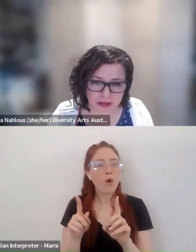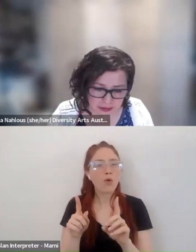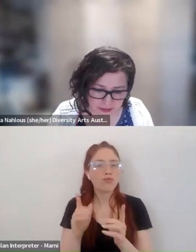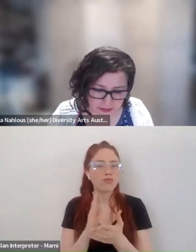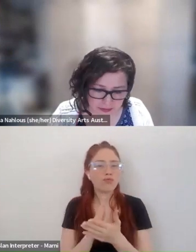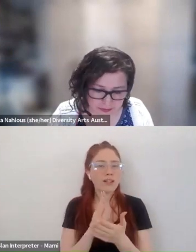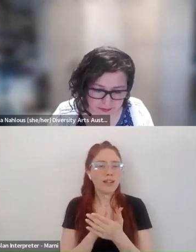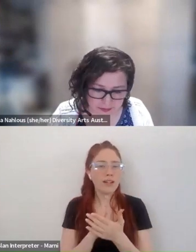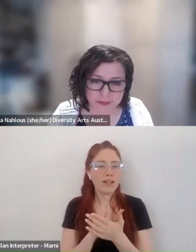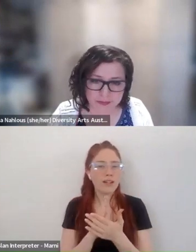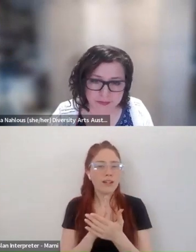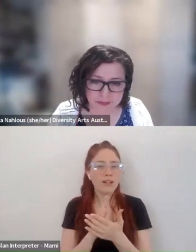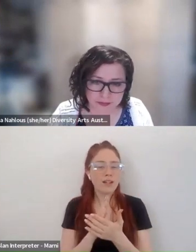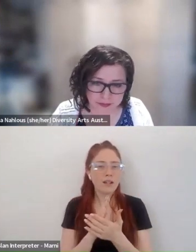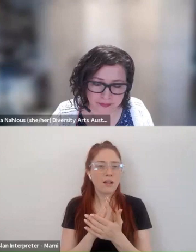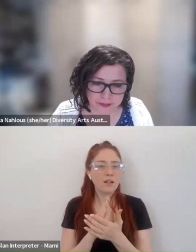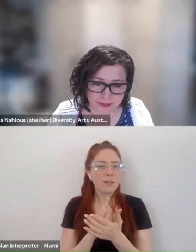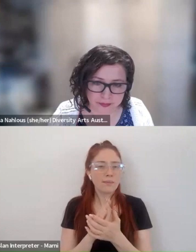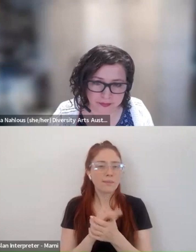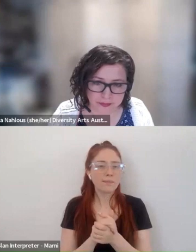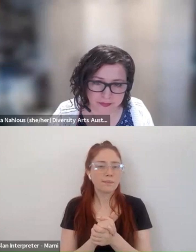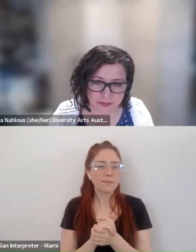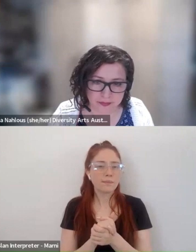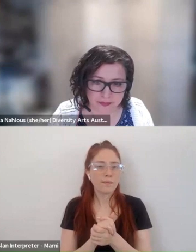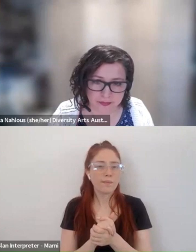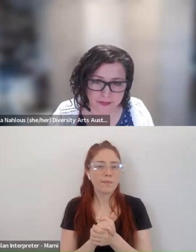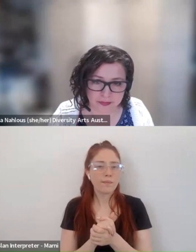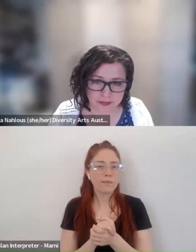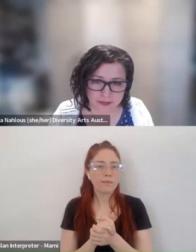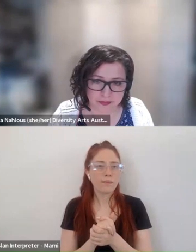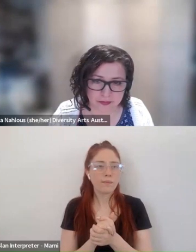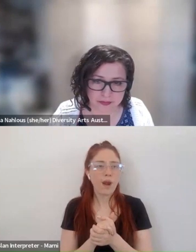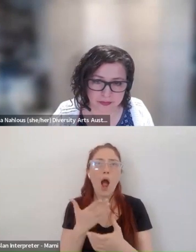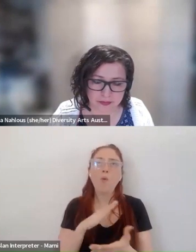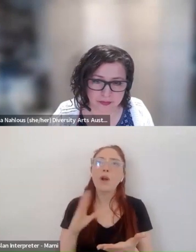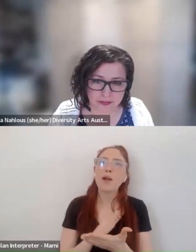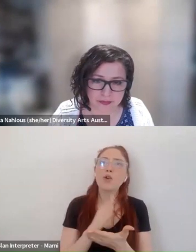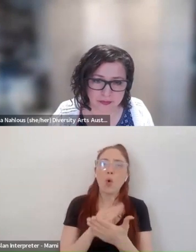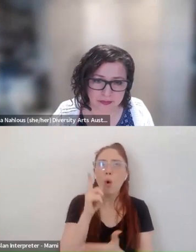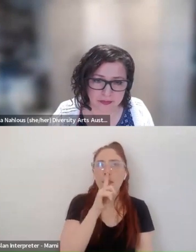about killing people up to be able to have the conversations